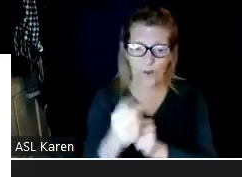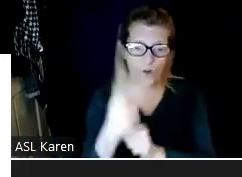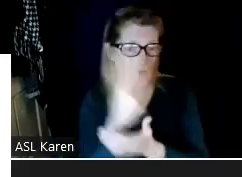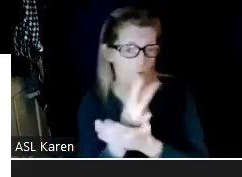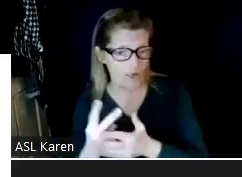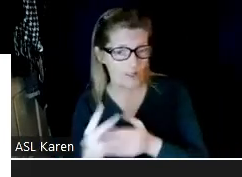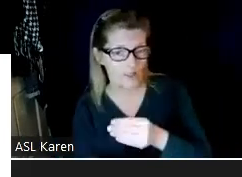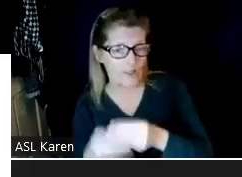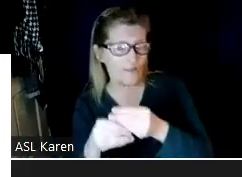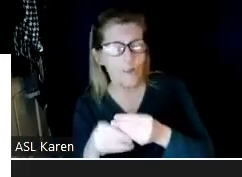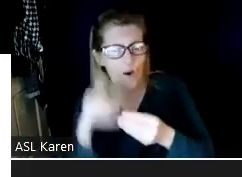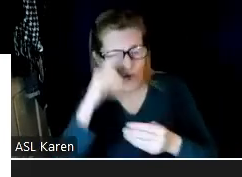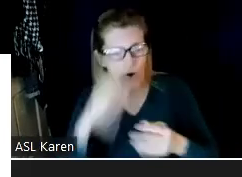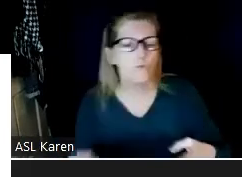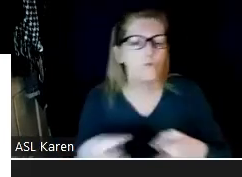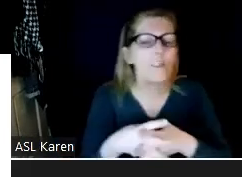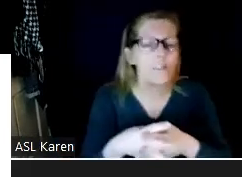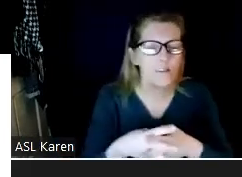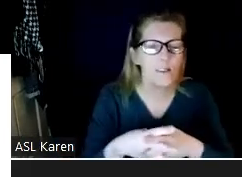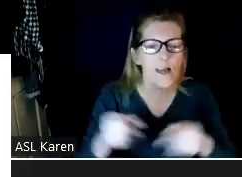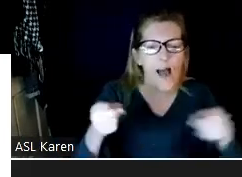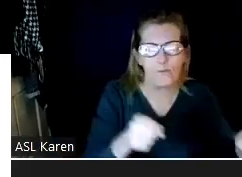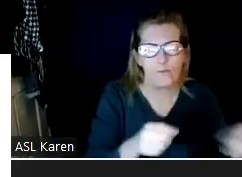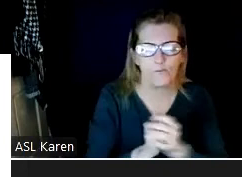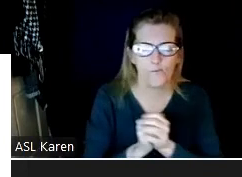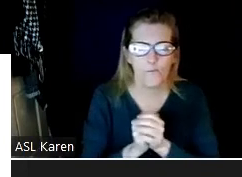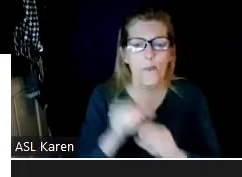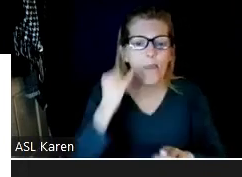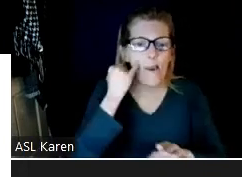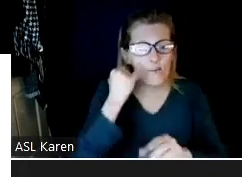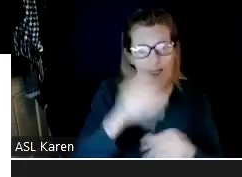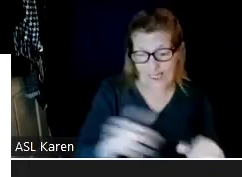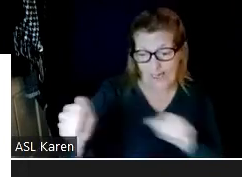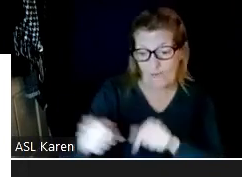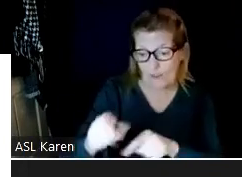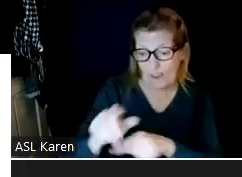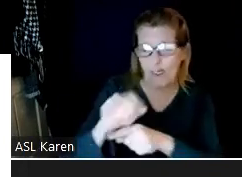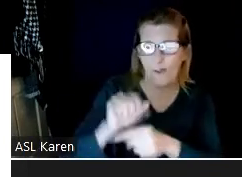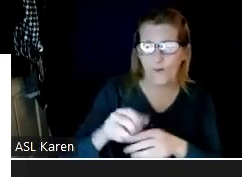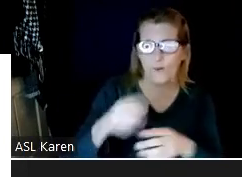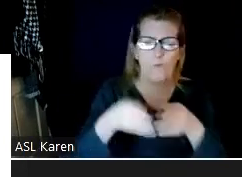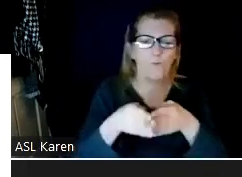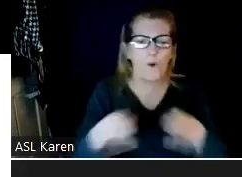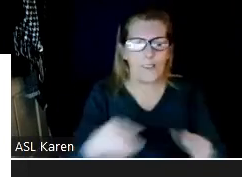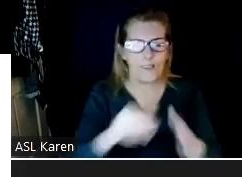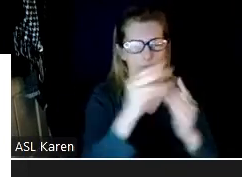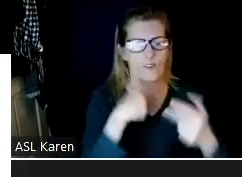for some pregnancy related conditions and leave can be taken in the three broad categories you see here.